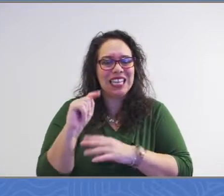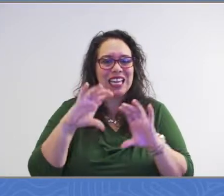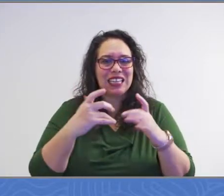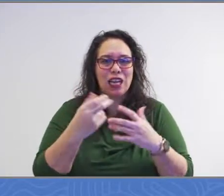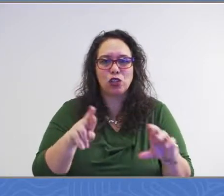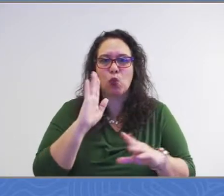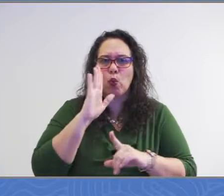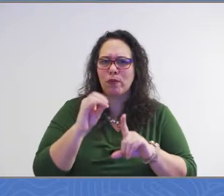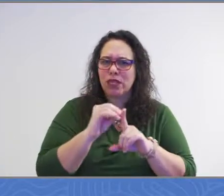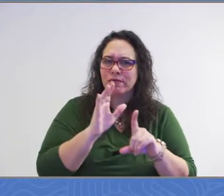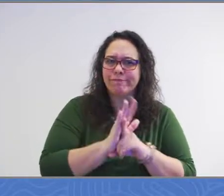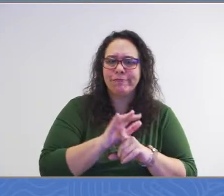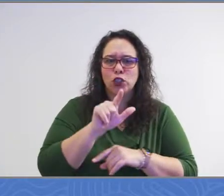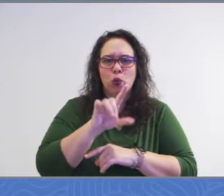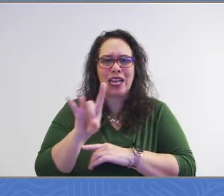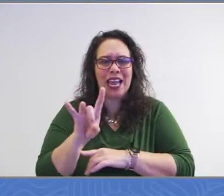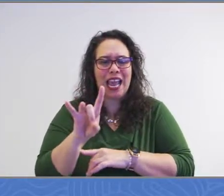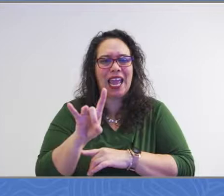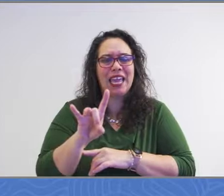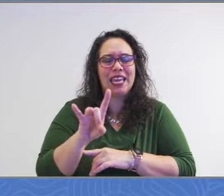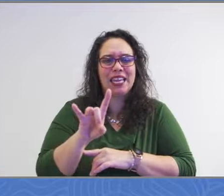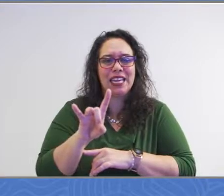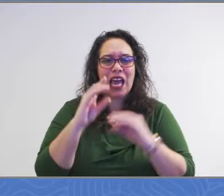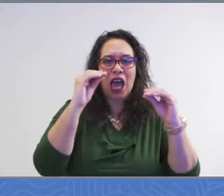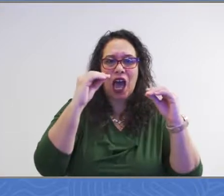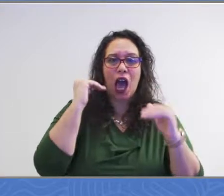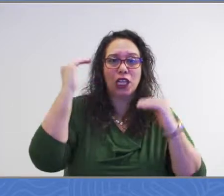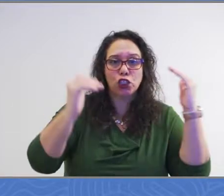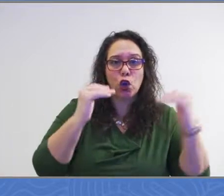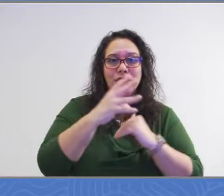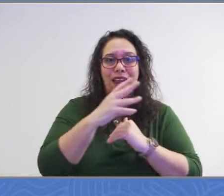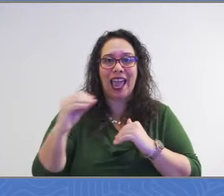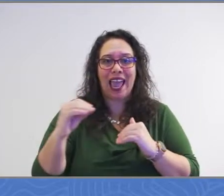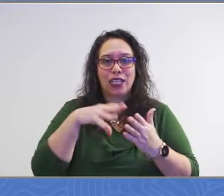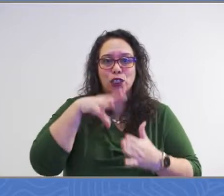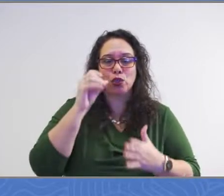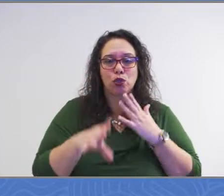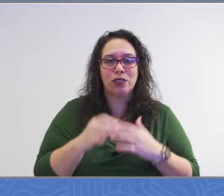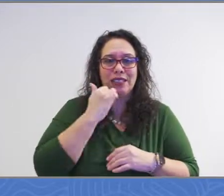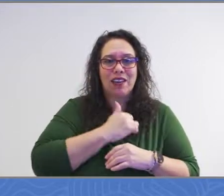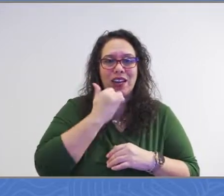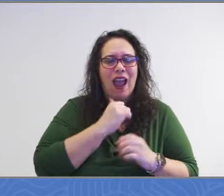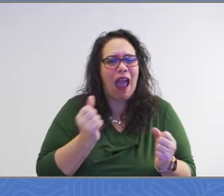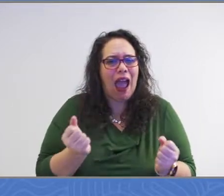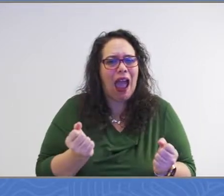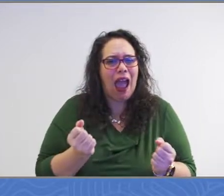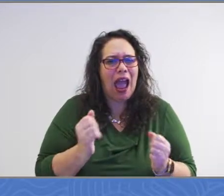to at least 28 adults and students each day. How can our school site have so many restrictions